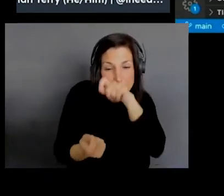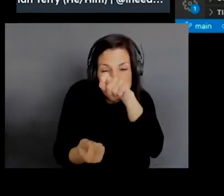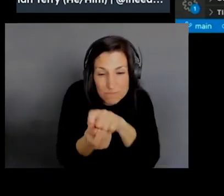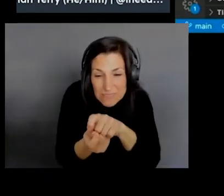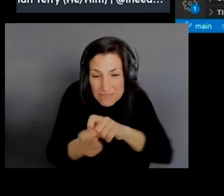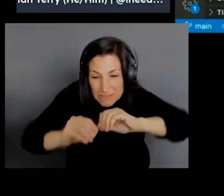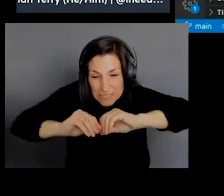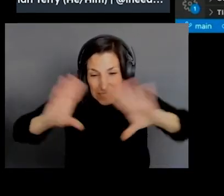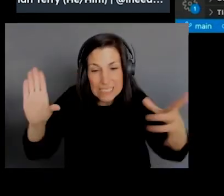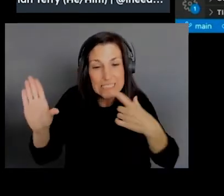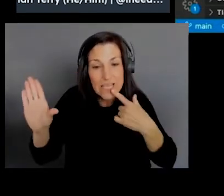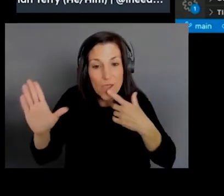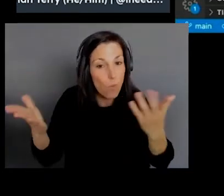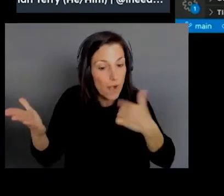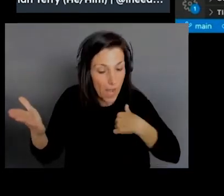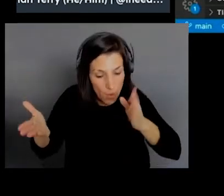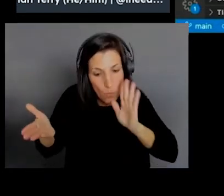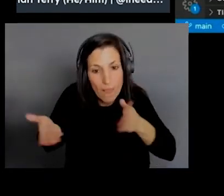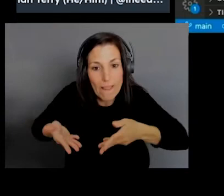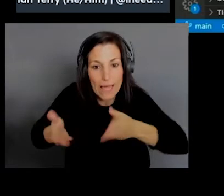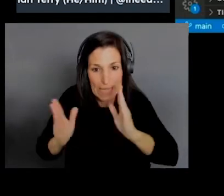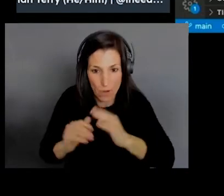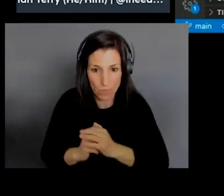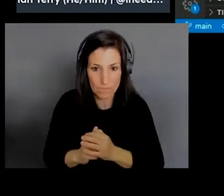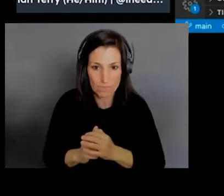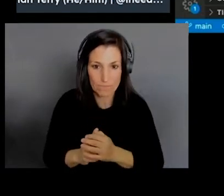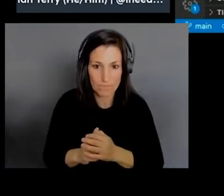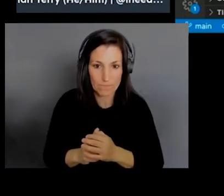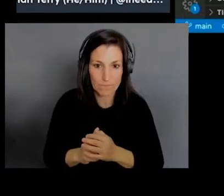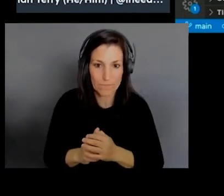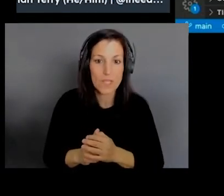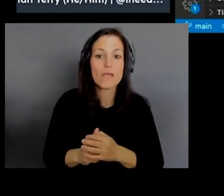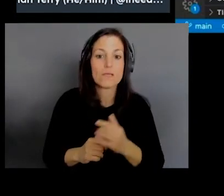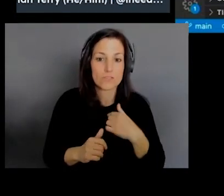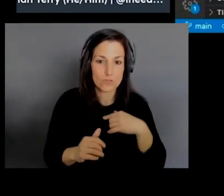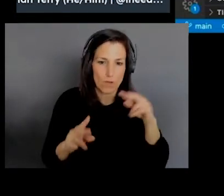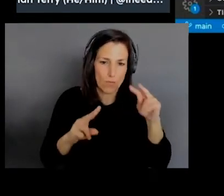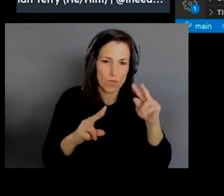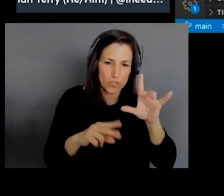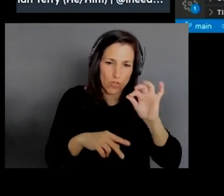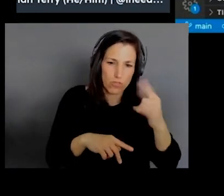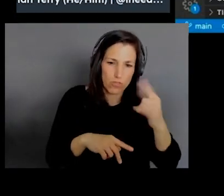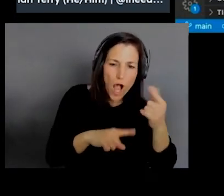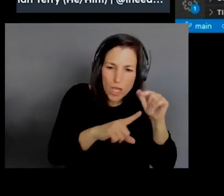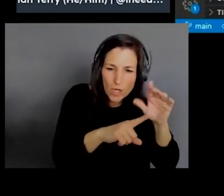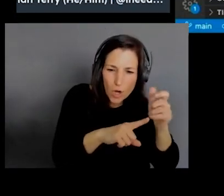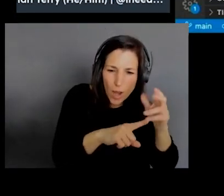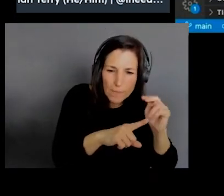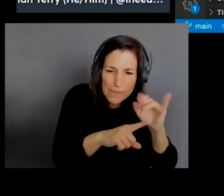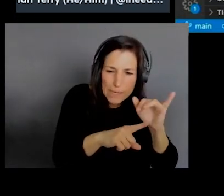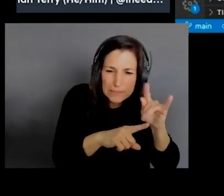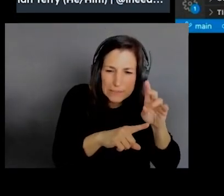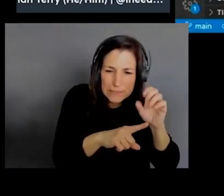So these are some CloudWatch log and CloudWatch insight policies, and then here's the one that's more important for our use space,